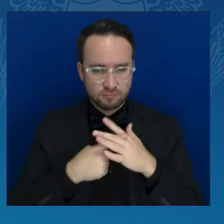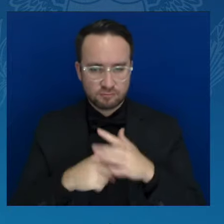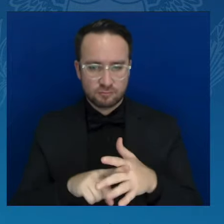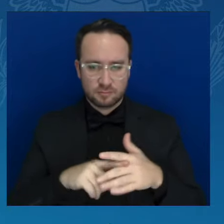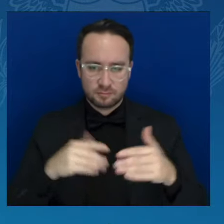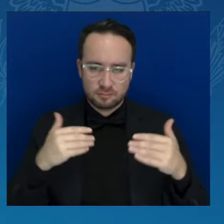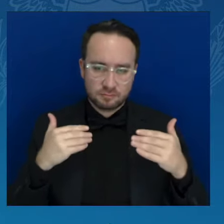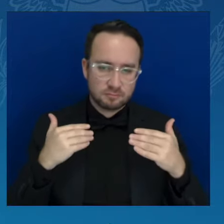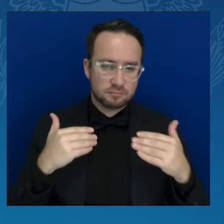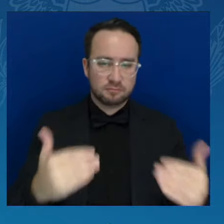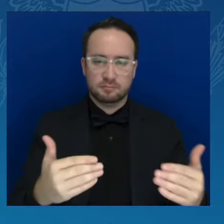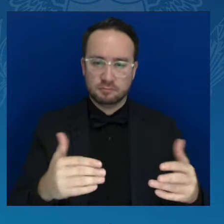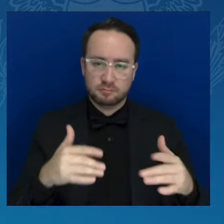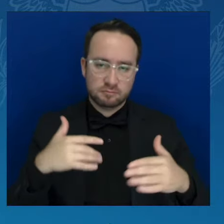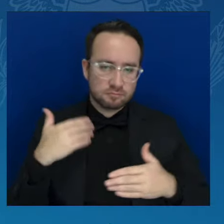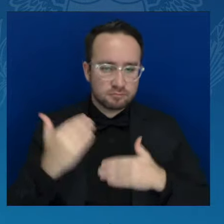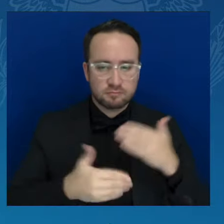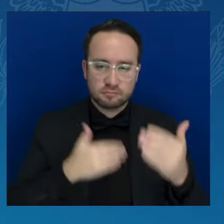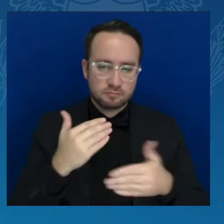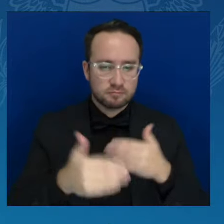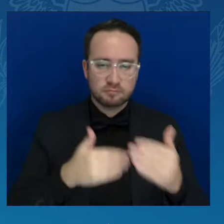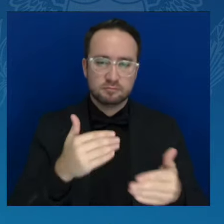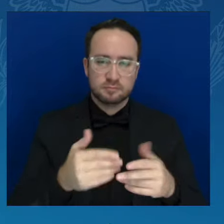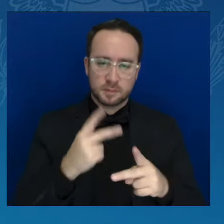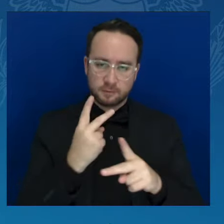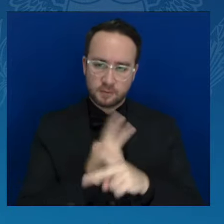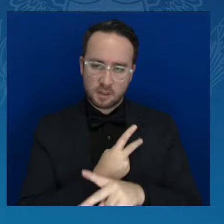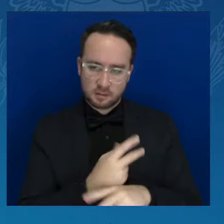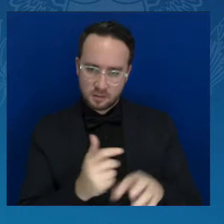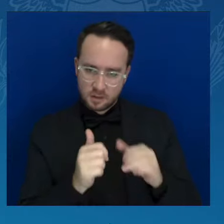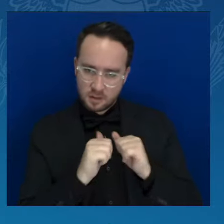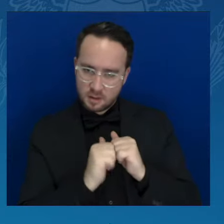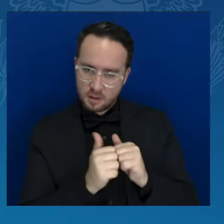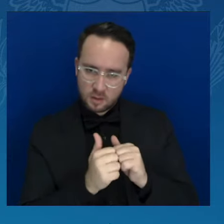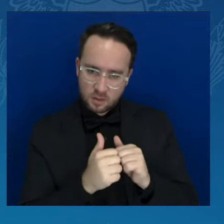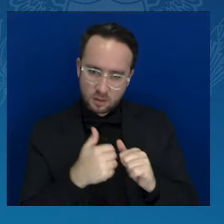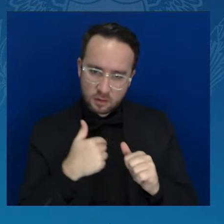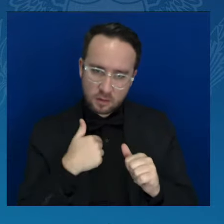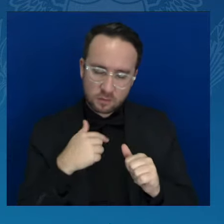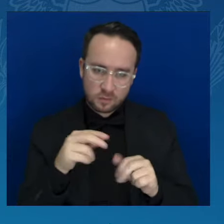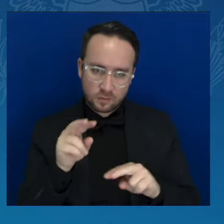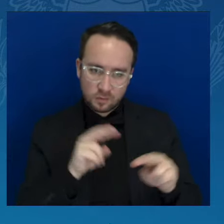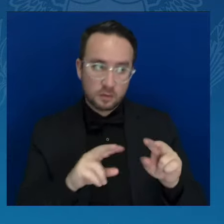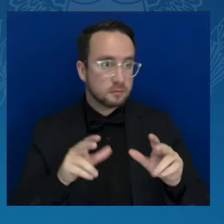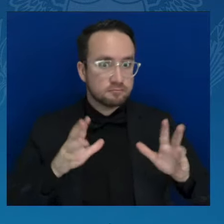And finally, I just point out that we are continuing to ensure that our regulations like export controls,